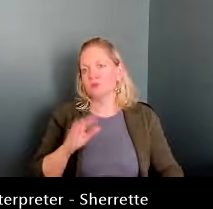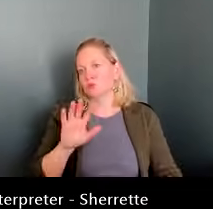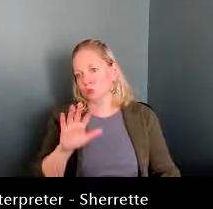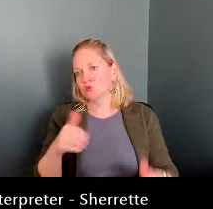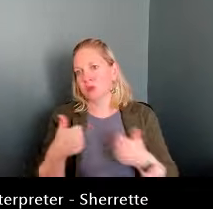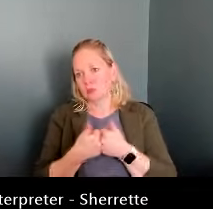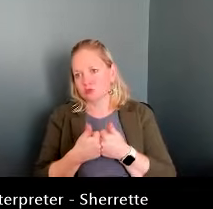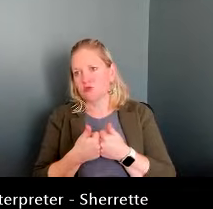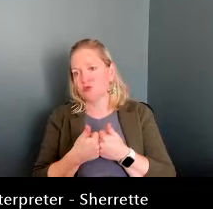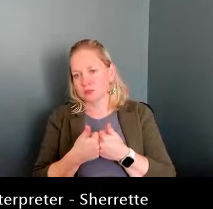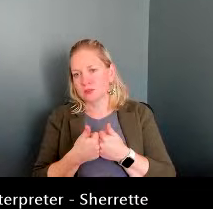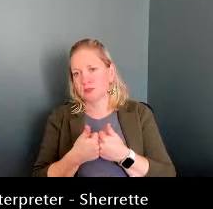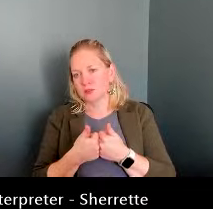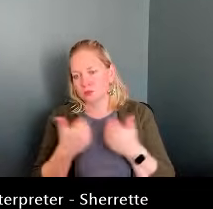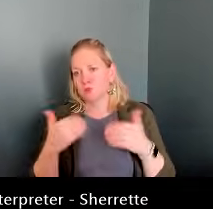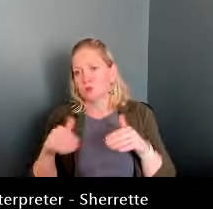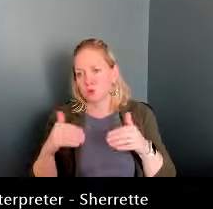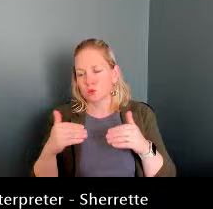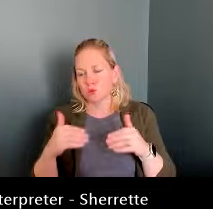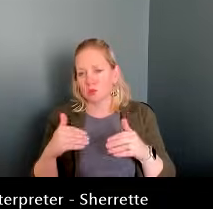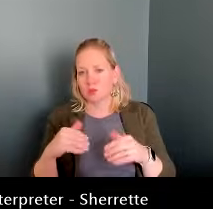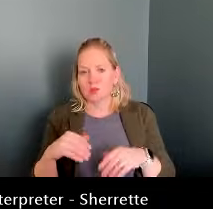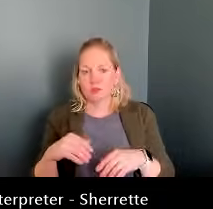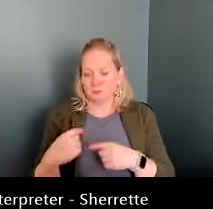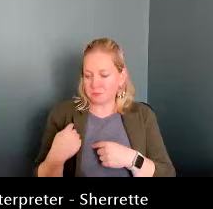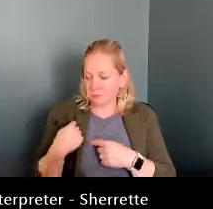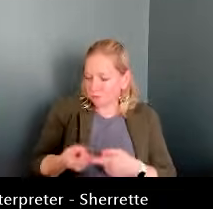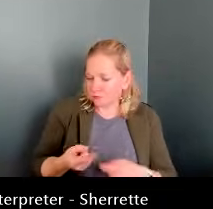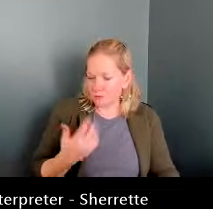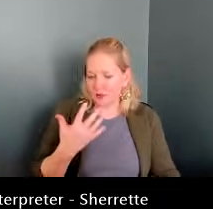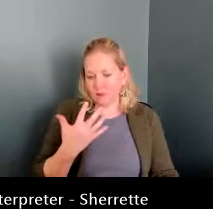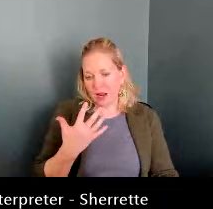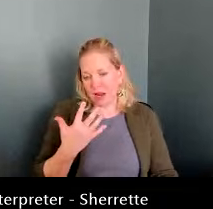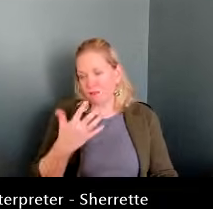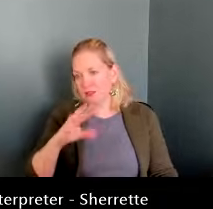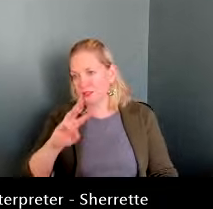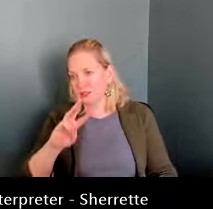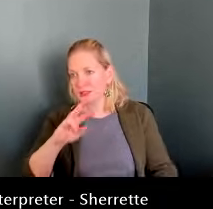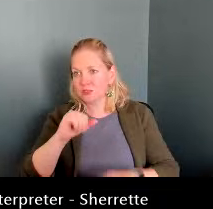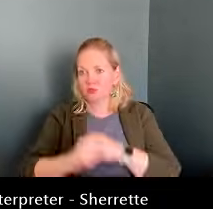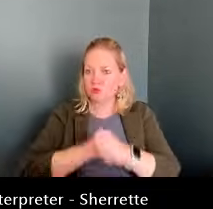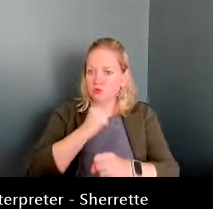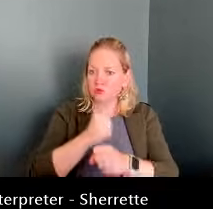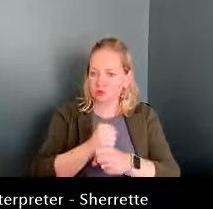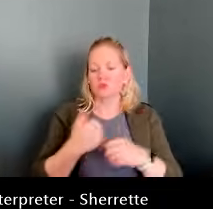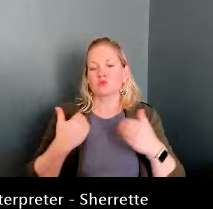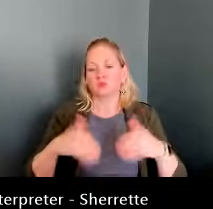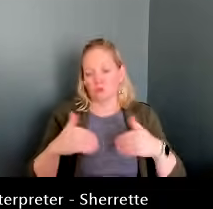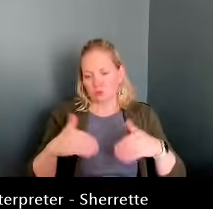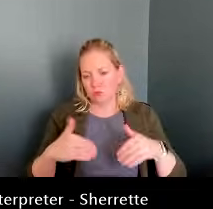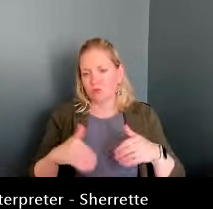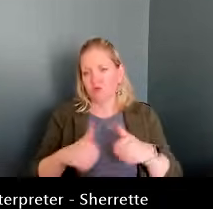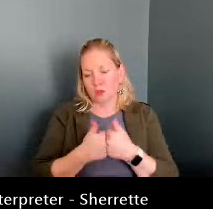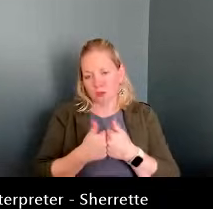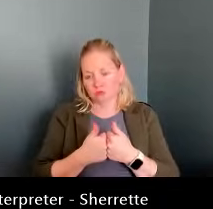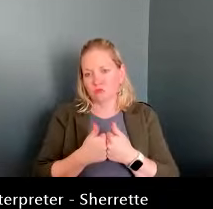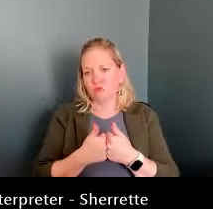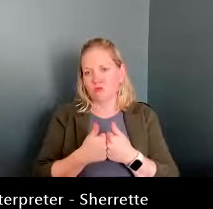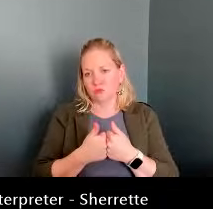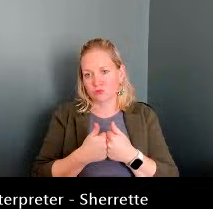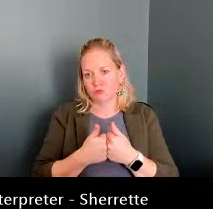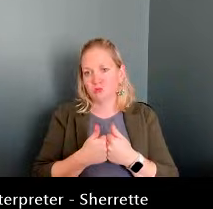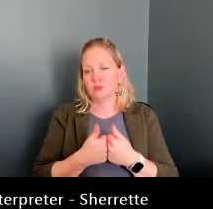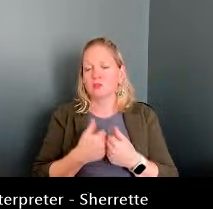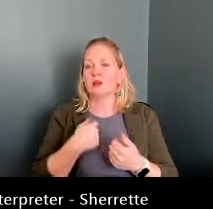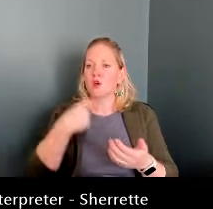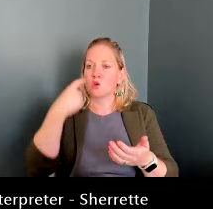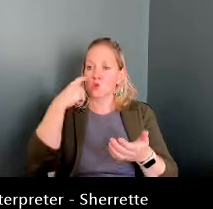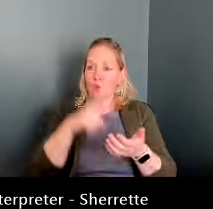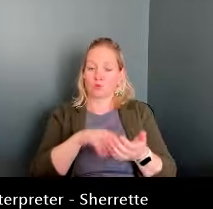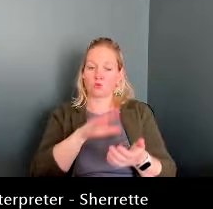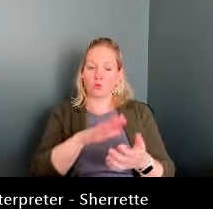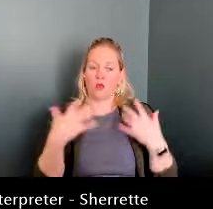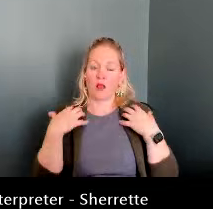the last five to six years with our daughter. I noticed a decline in her health. She started